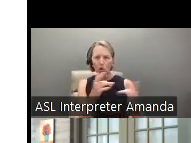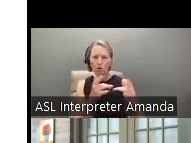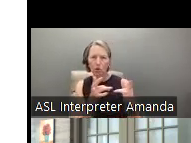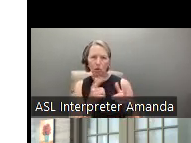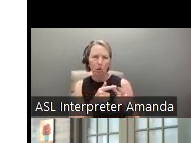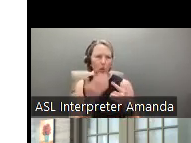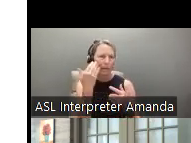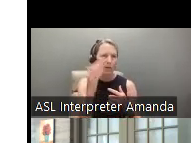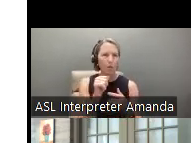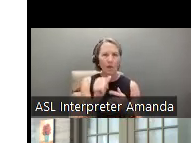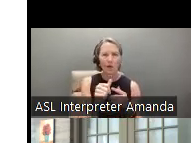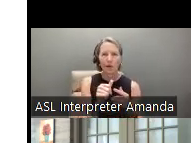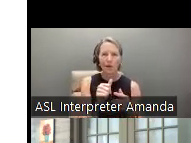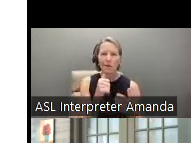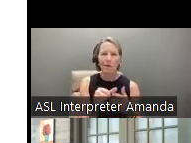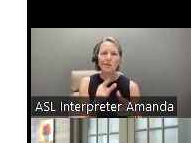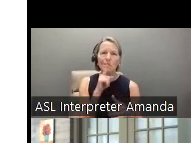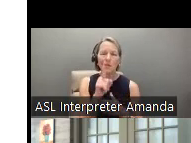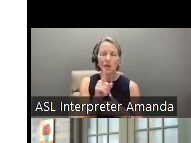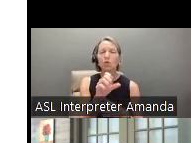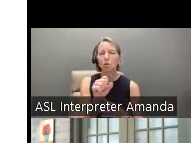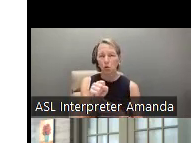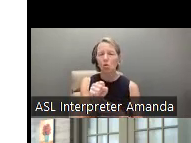you don't think the letter is legit Social Security will give you the opportunity to